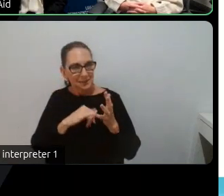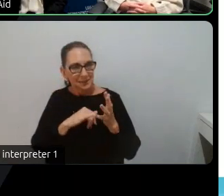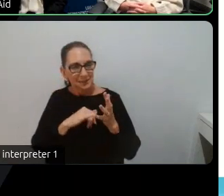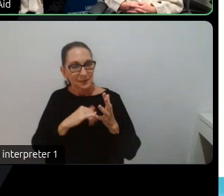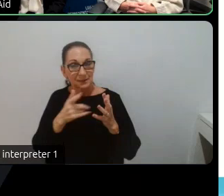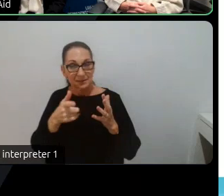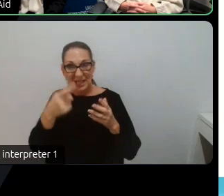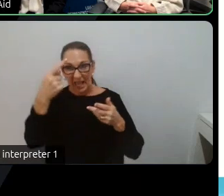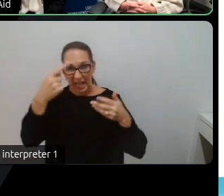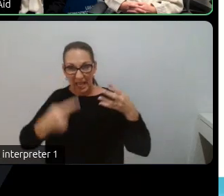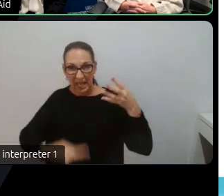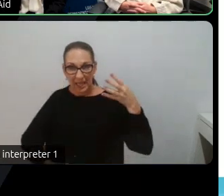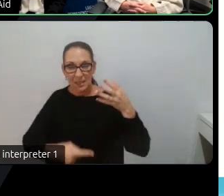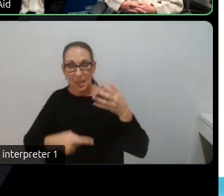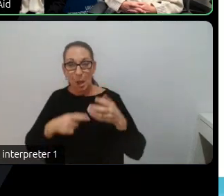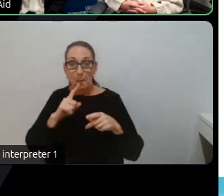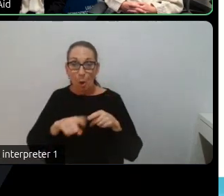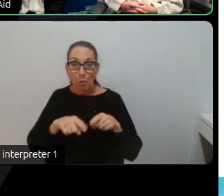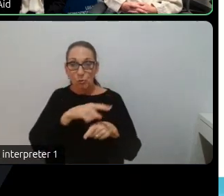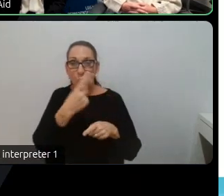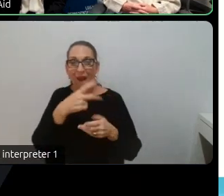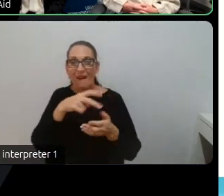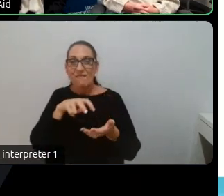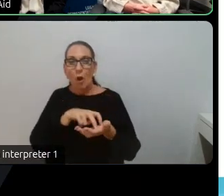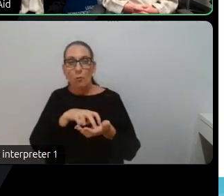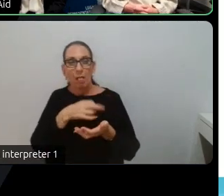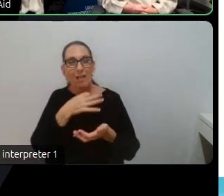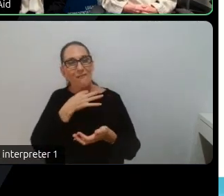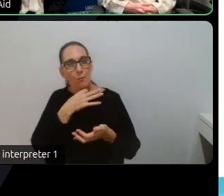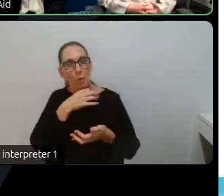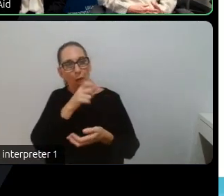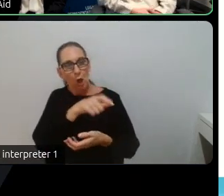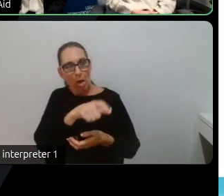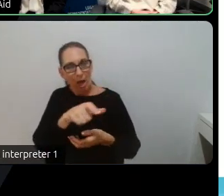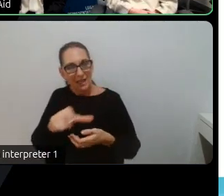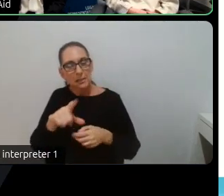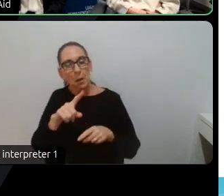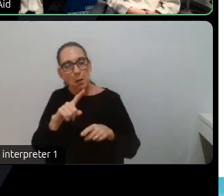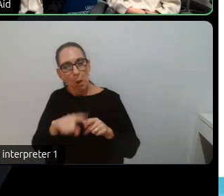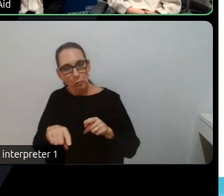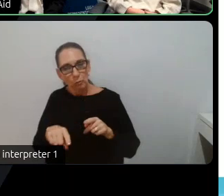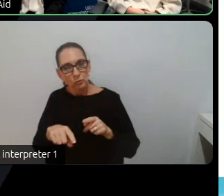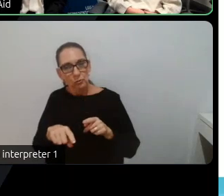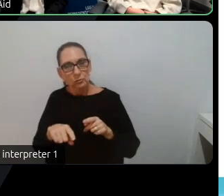um legal aid funds vulnerable clients and there's um information required on